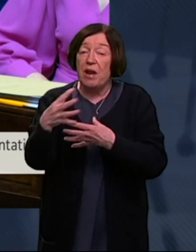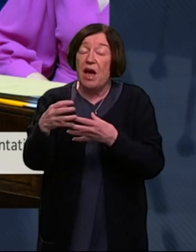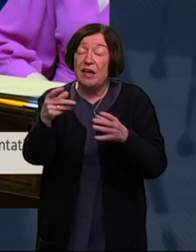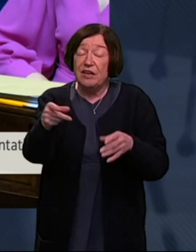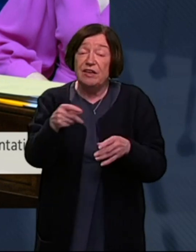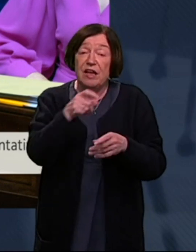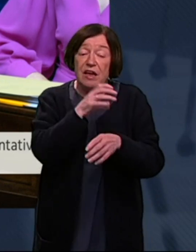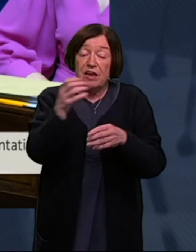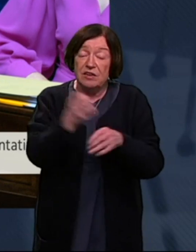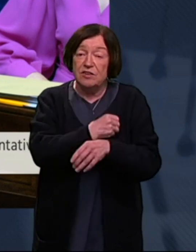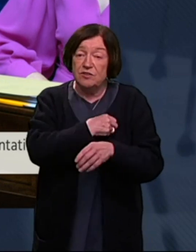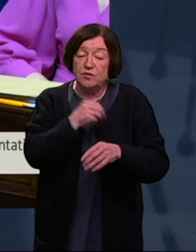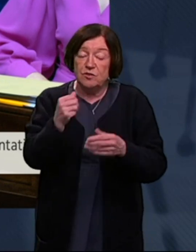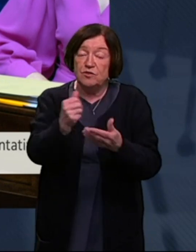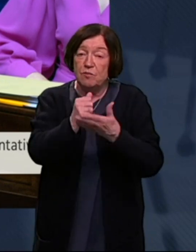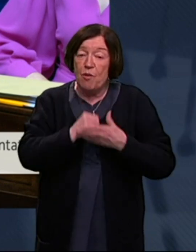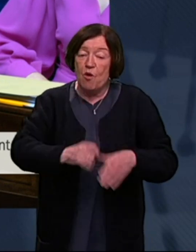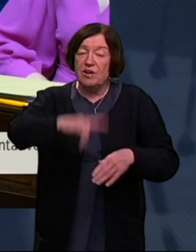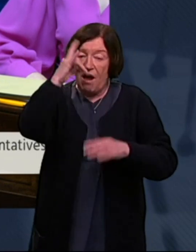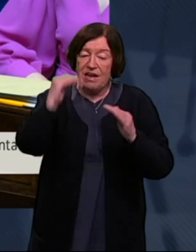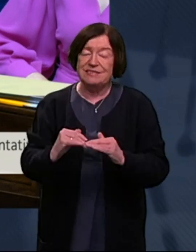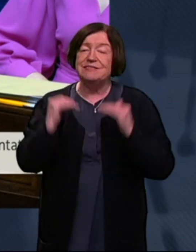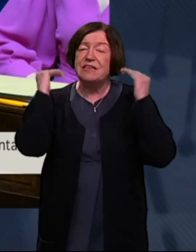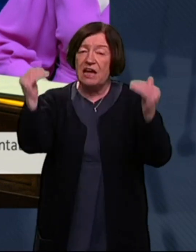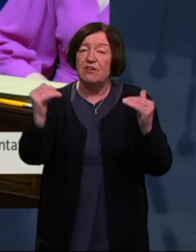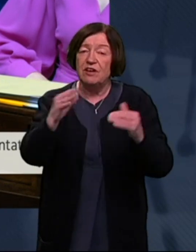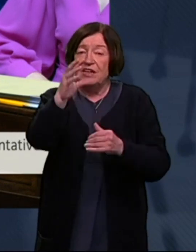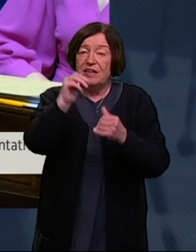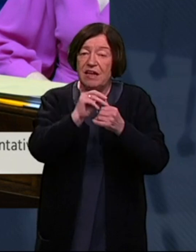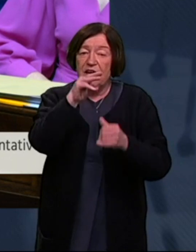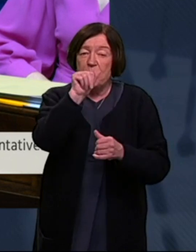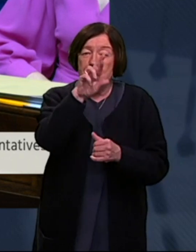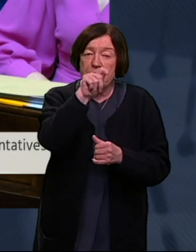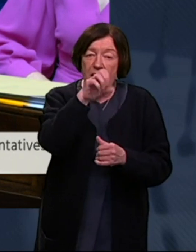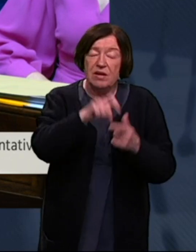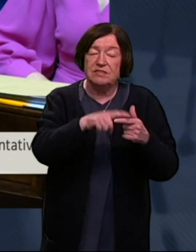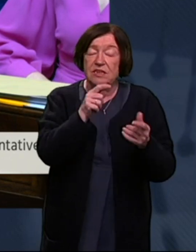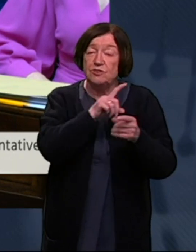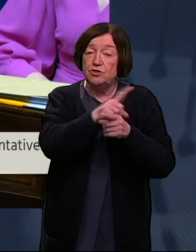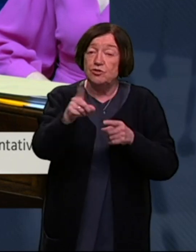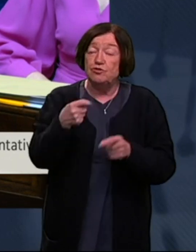to support high standards of animal welfare, particularly at marts and during transport.